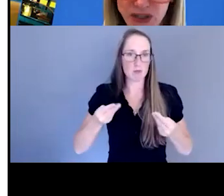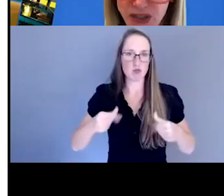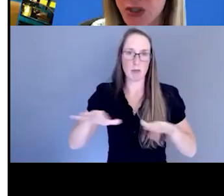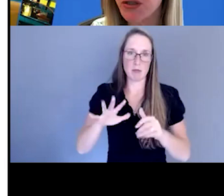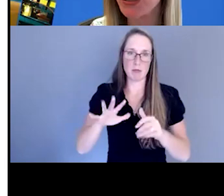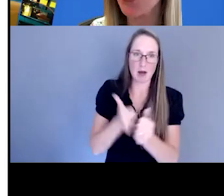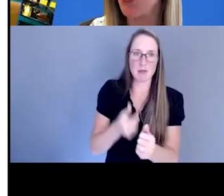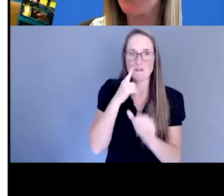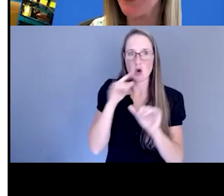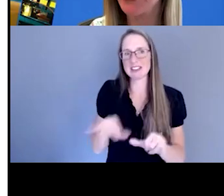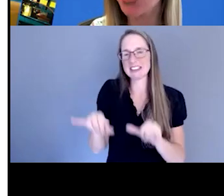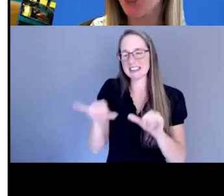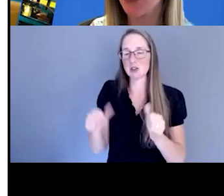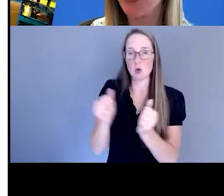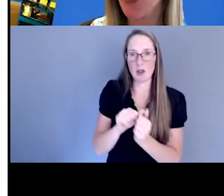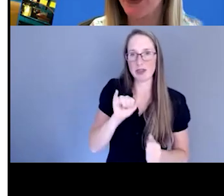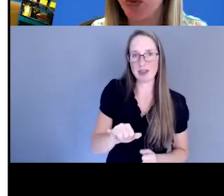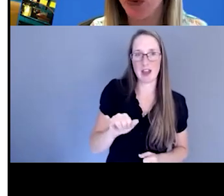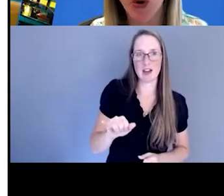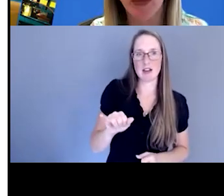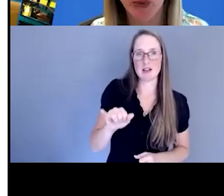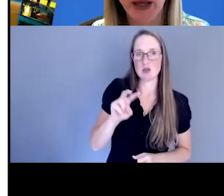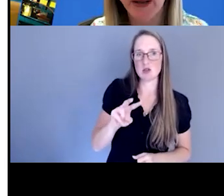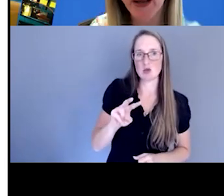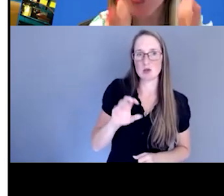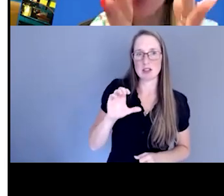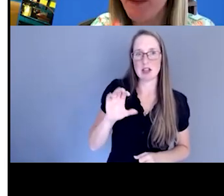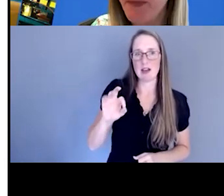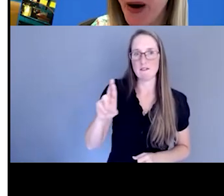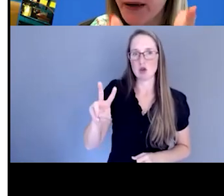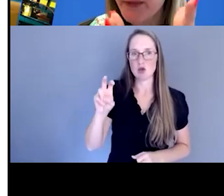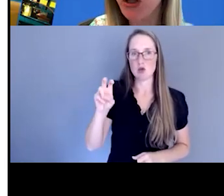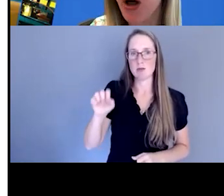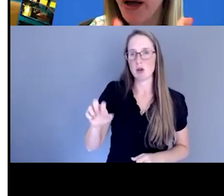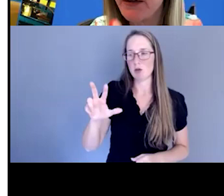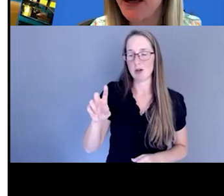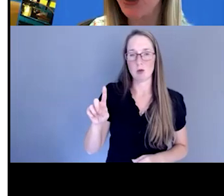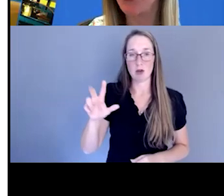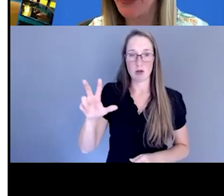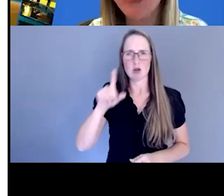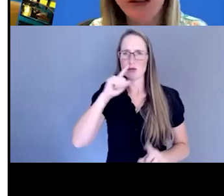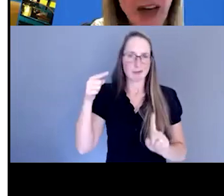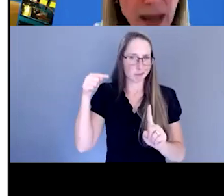consistency with that 200.313. The bottom line here is that